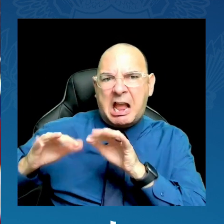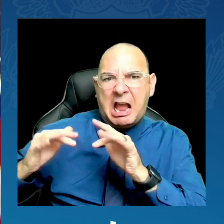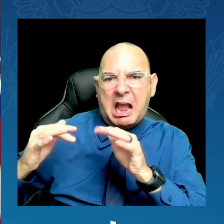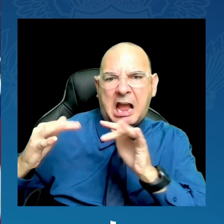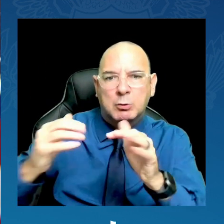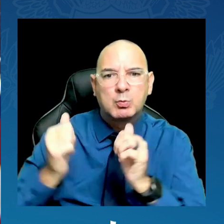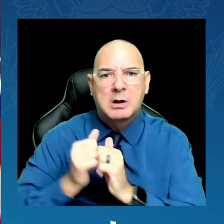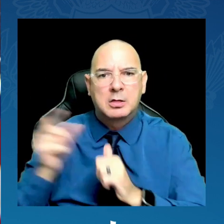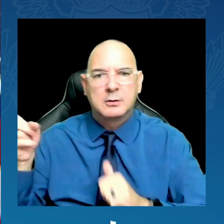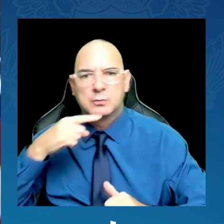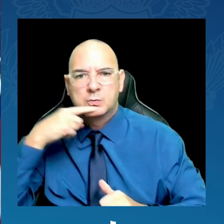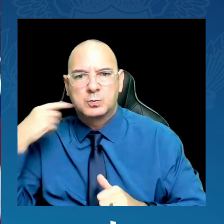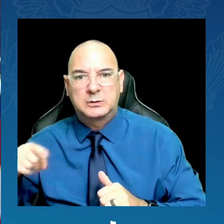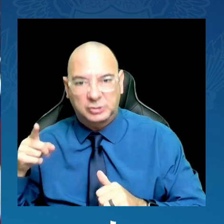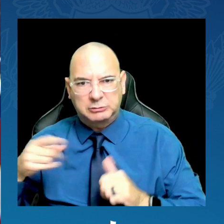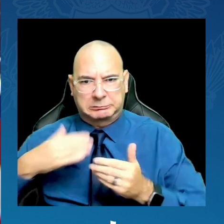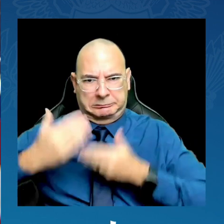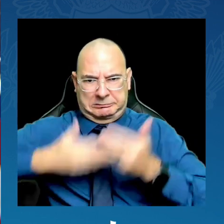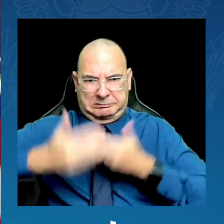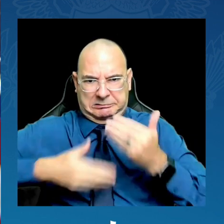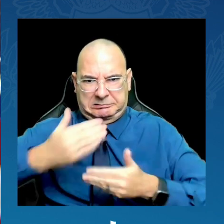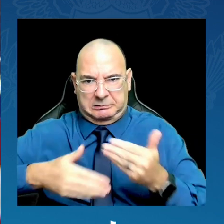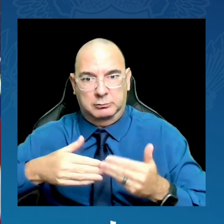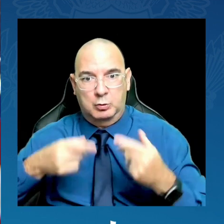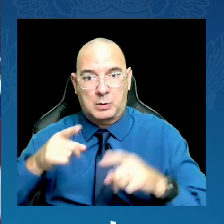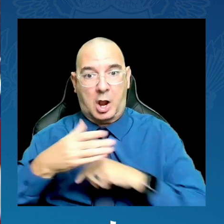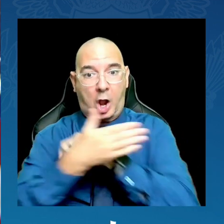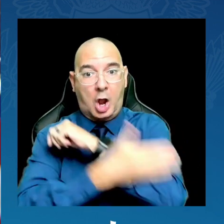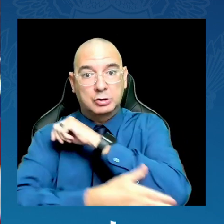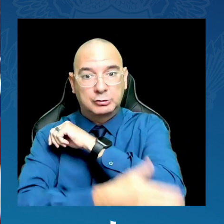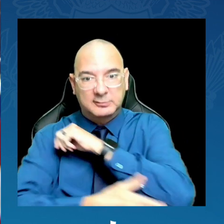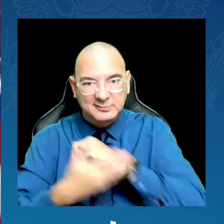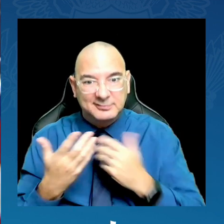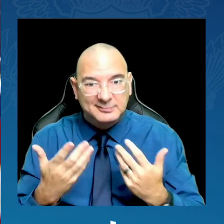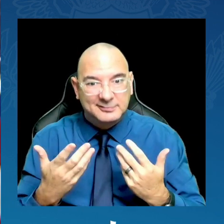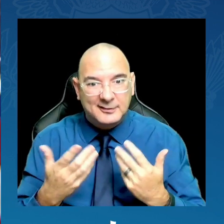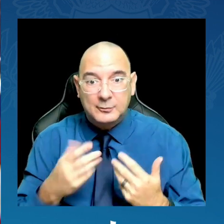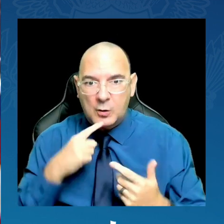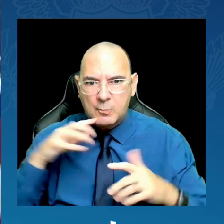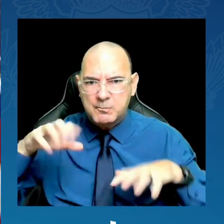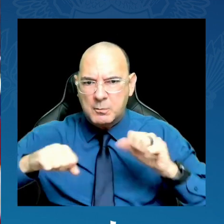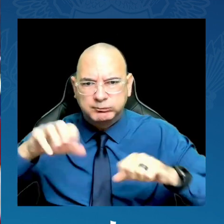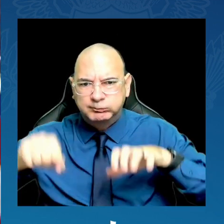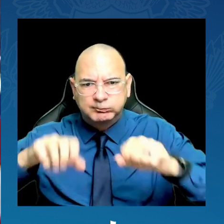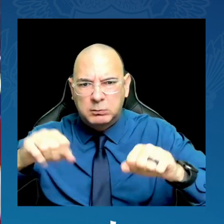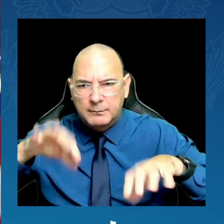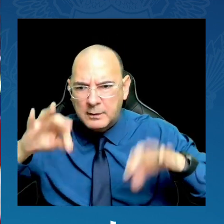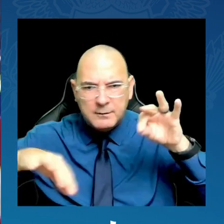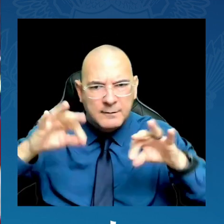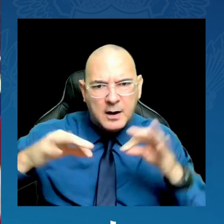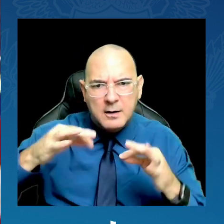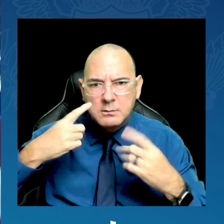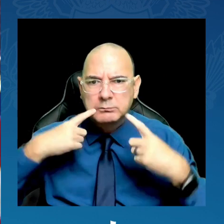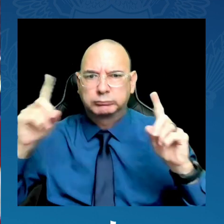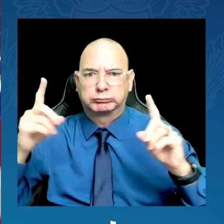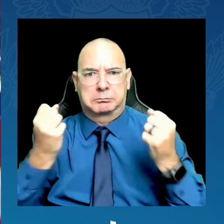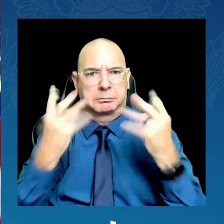And while our nation had made many discoveries and achieved many milestones in the years before --